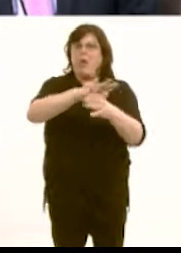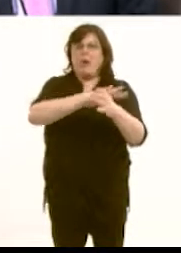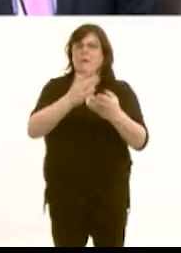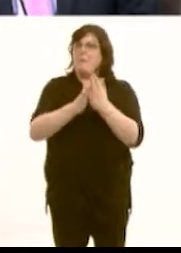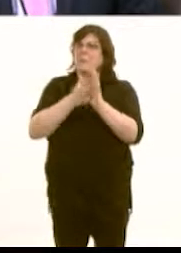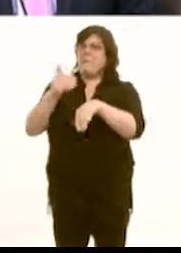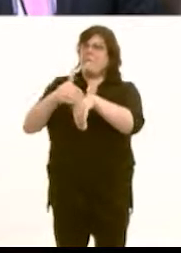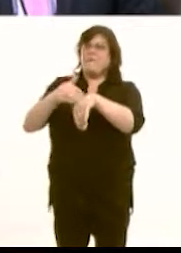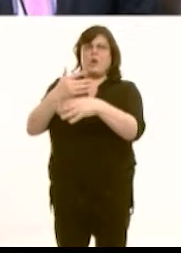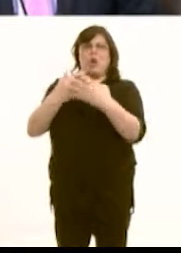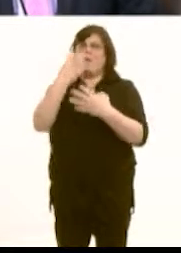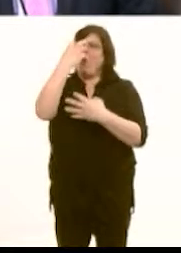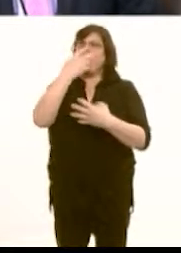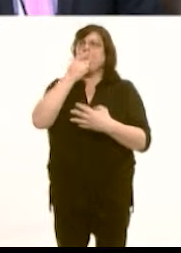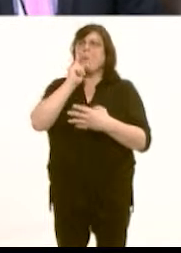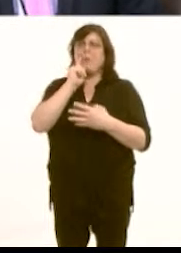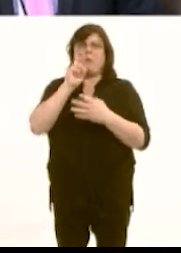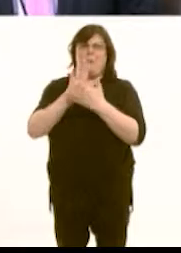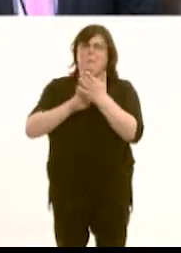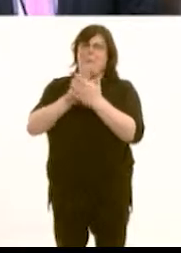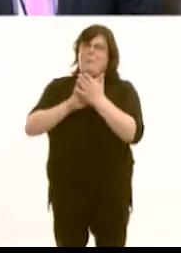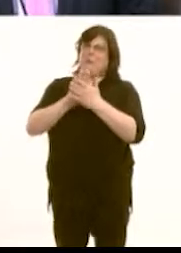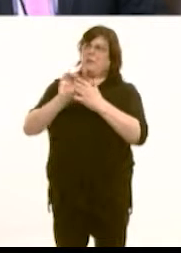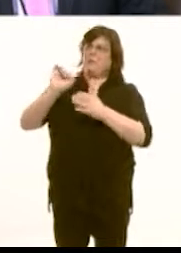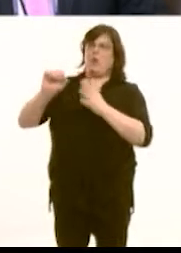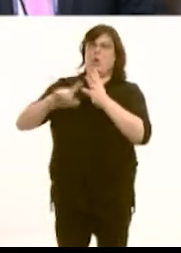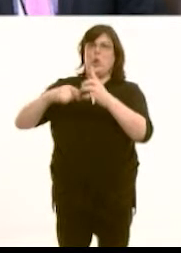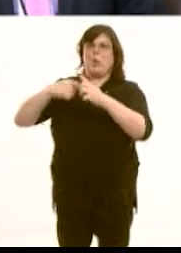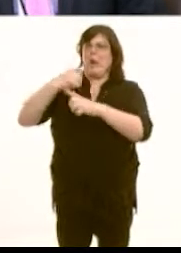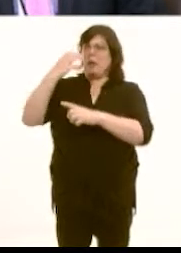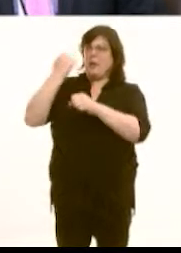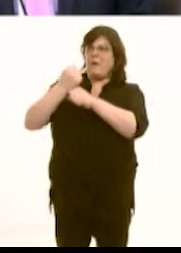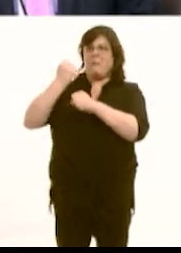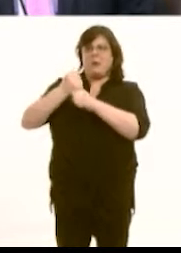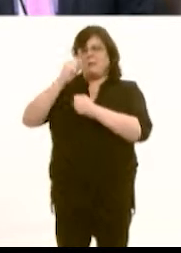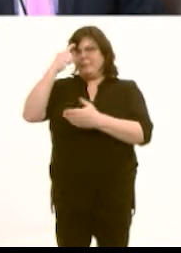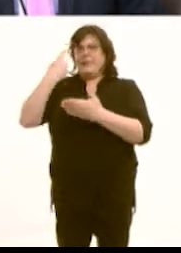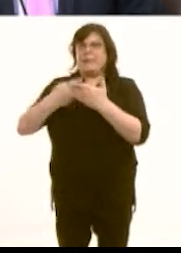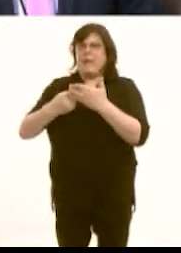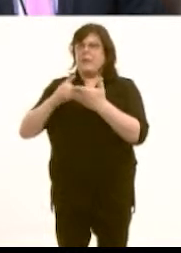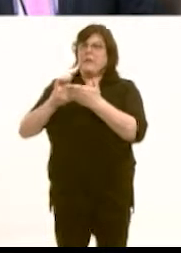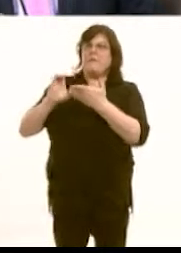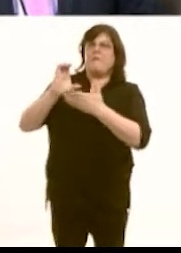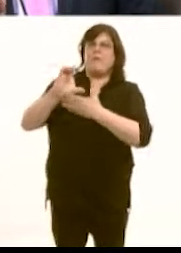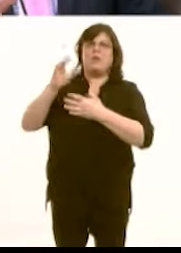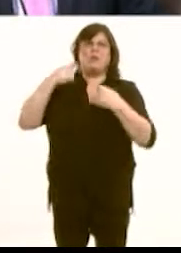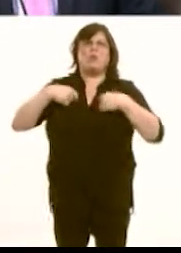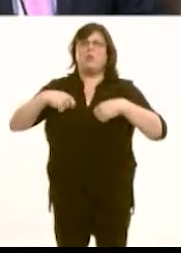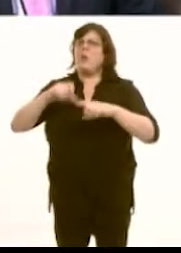Theyíve given up, effectively, on funding social care and said to councils, ëItís all up to you nowí, which means that a council in a poorer area will find it more difficult